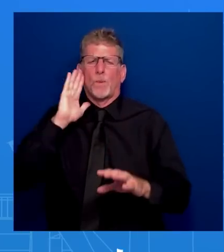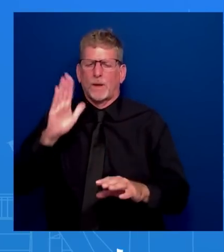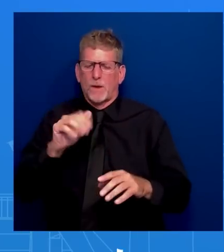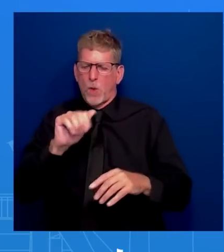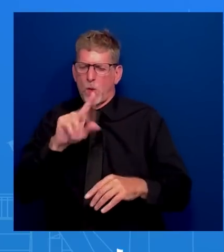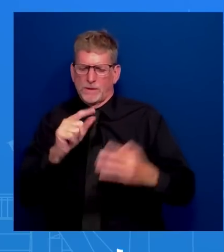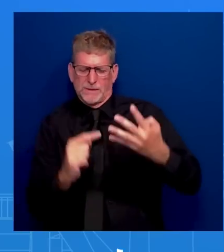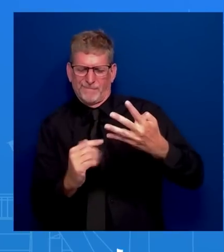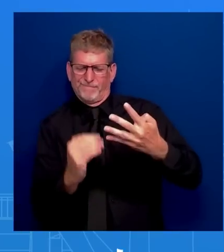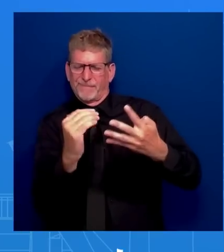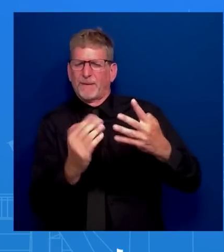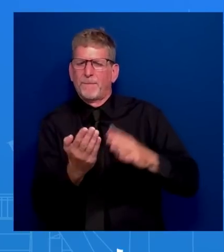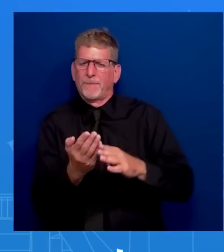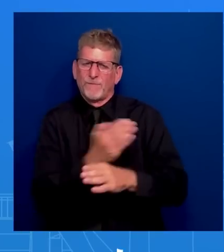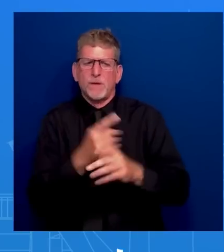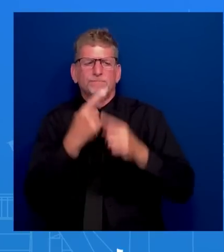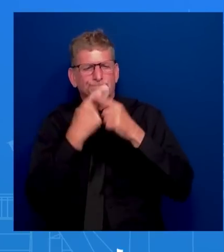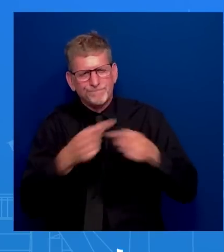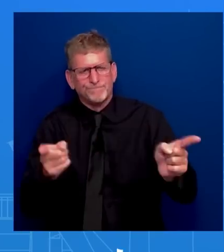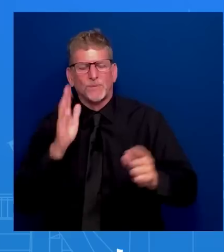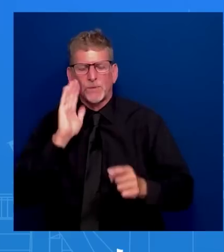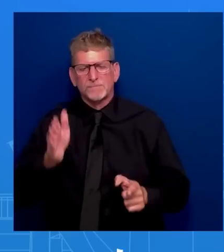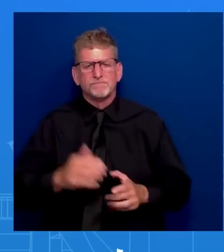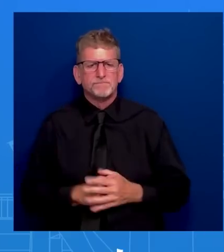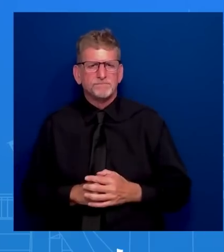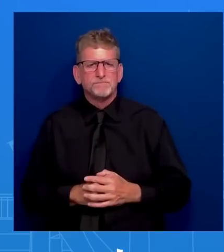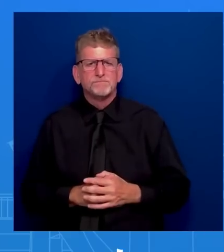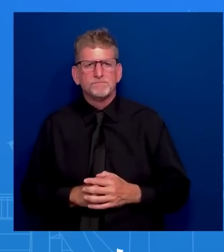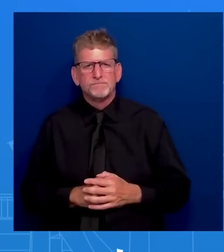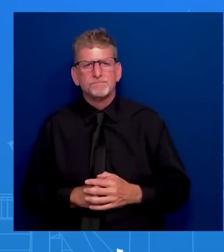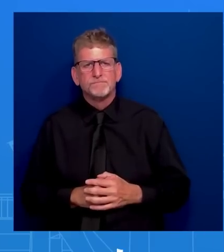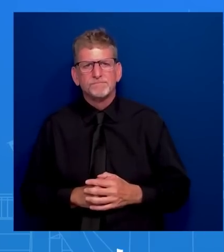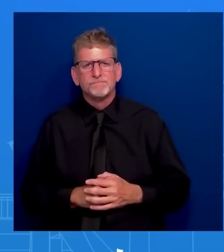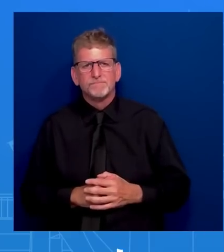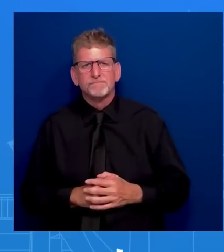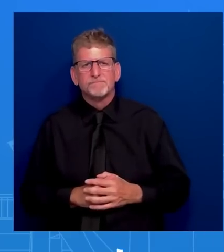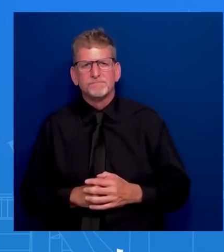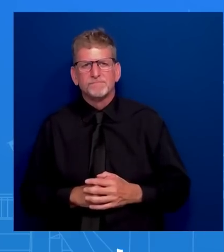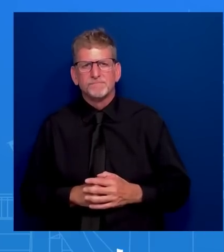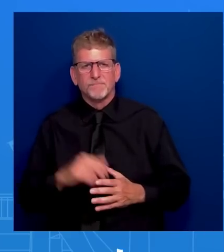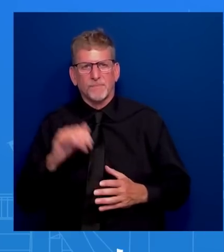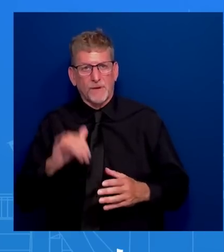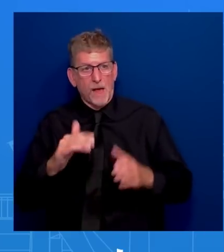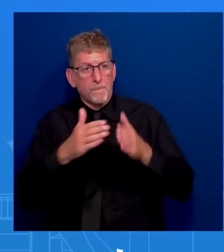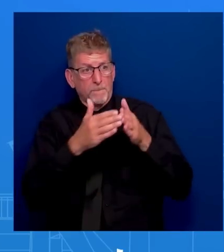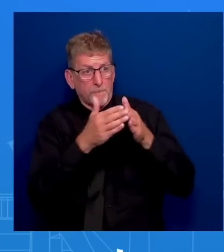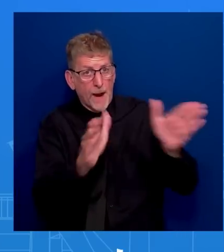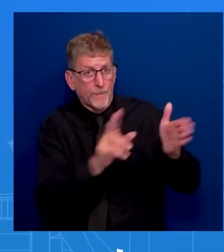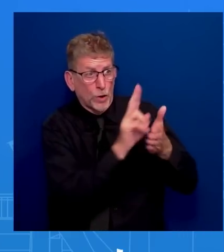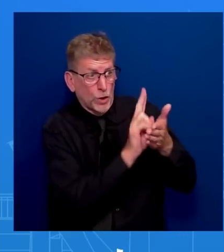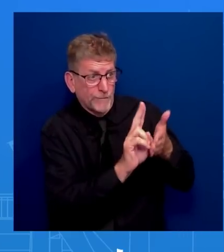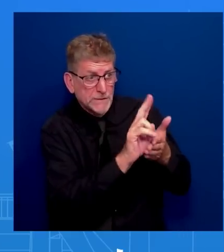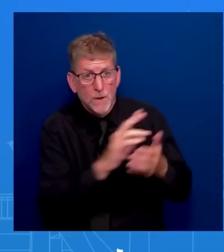students of both public and private? Ms. Jean-Pierre: I'm just not going to get into specifics. Once we have more, we'll share that with all of you. Go ahead.